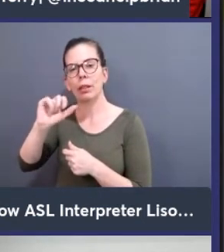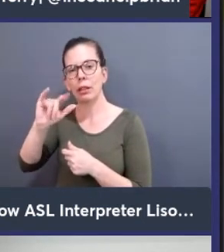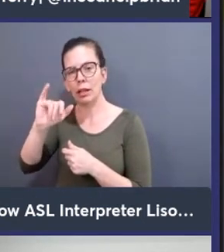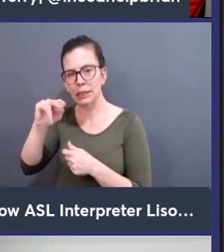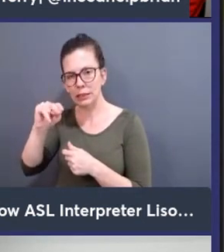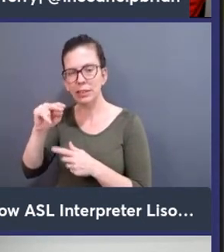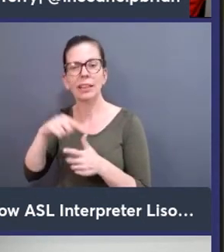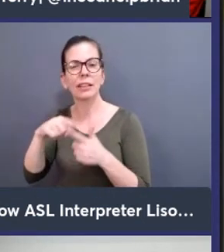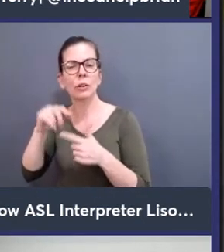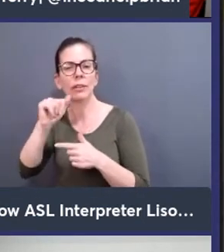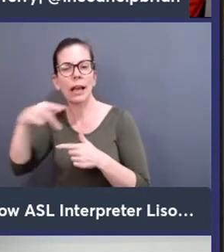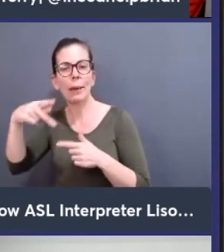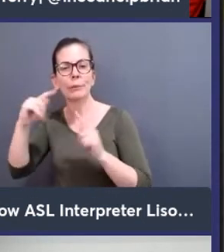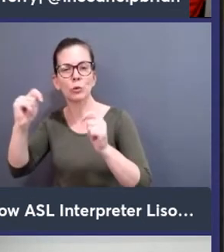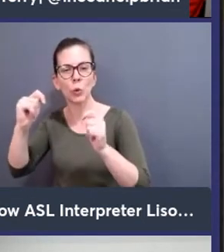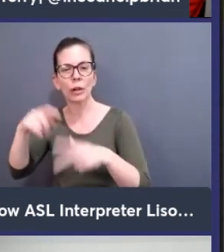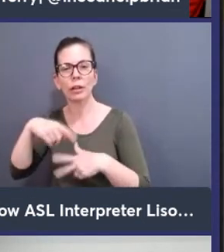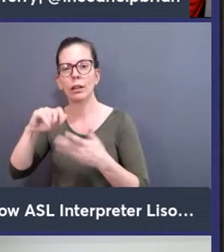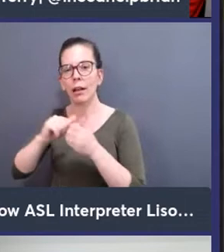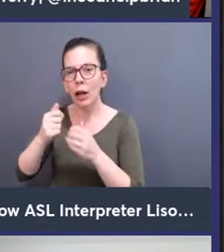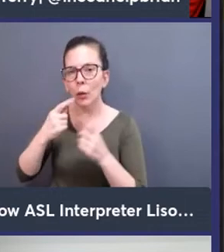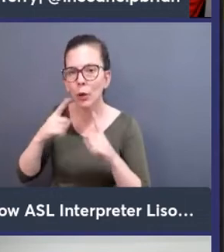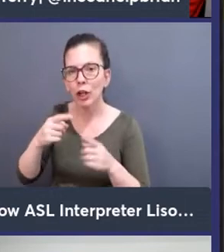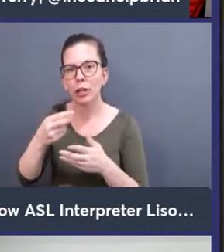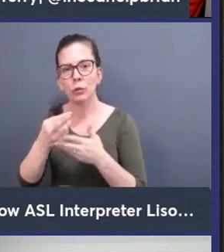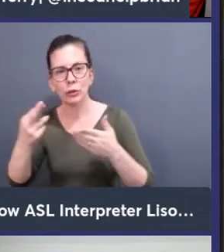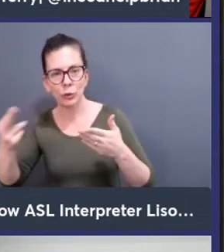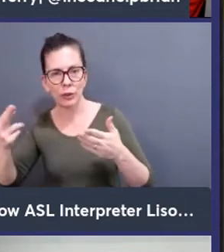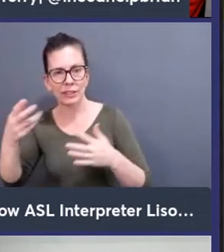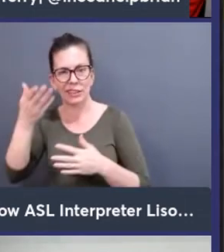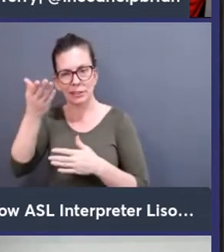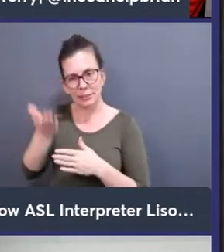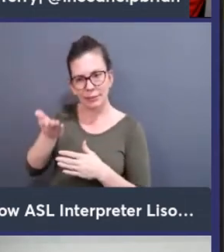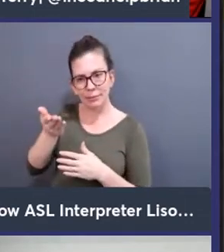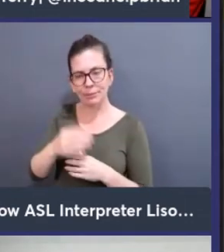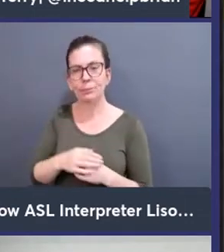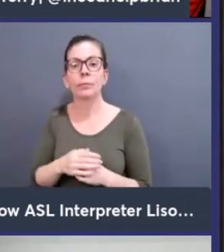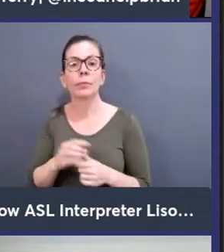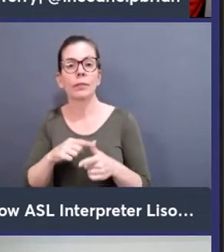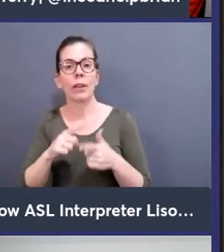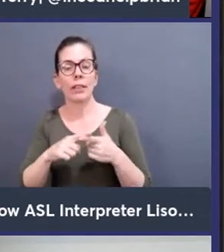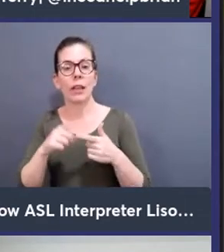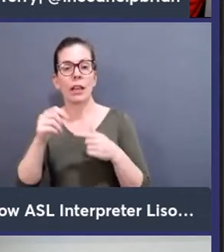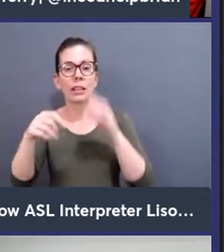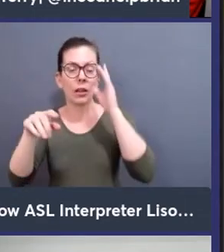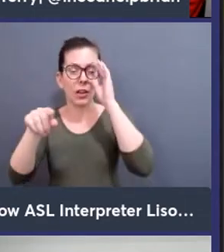how it works resources in there. And then it is also available